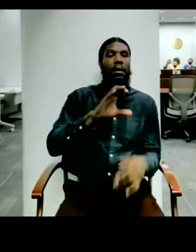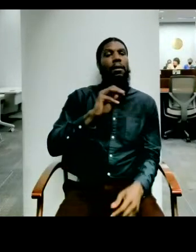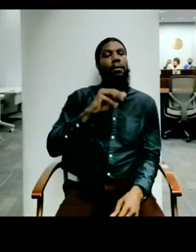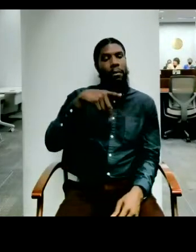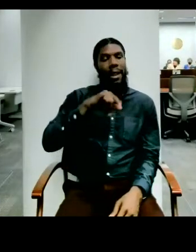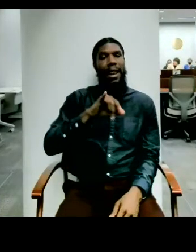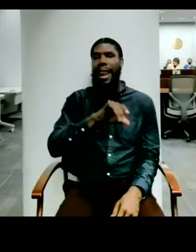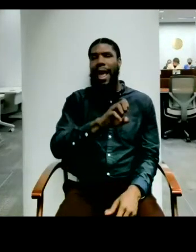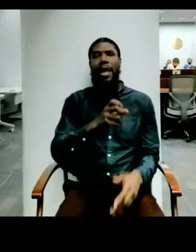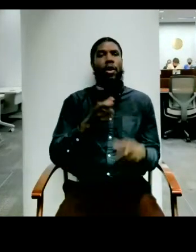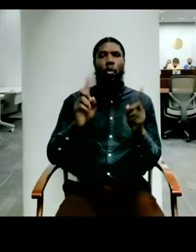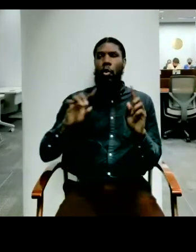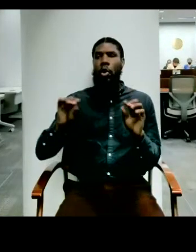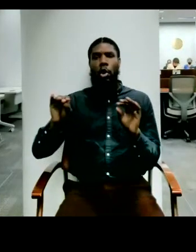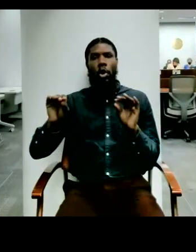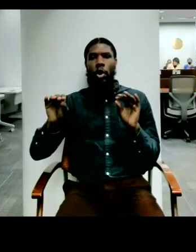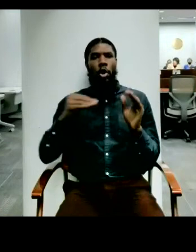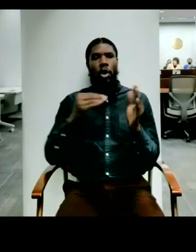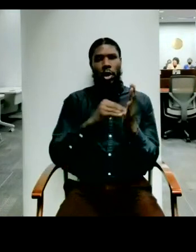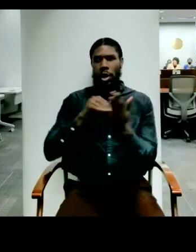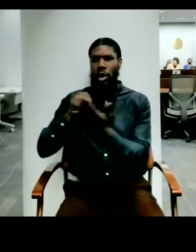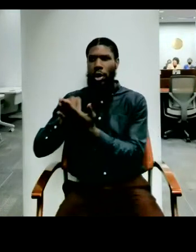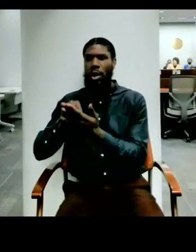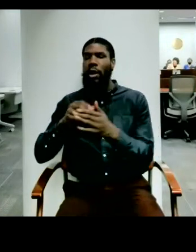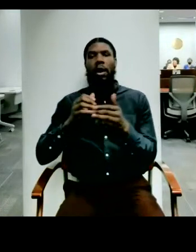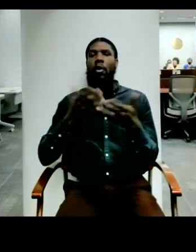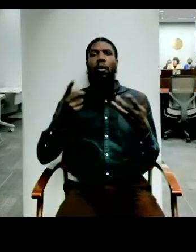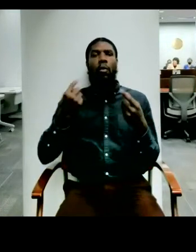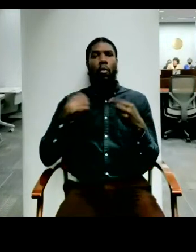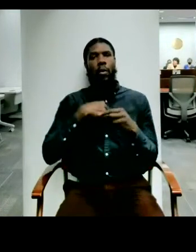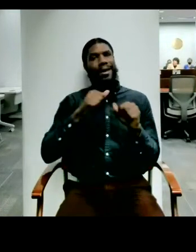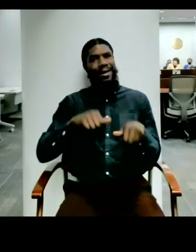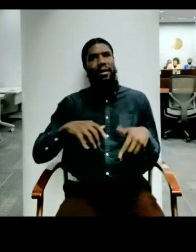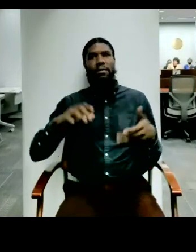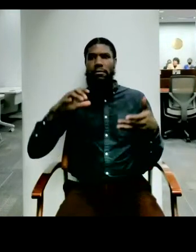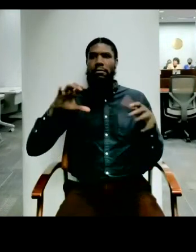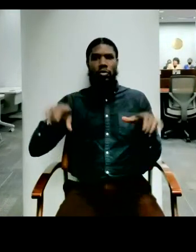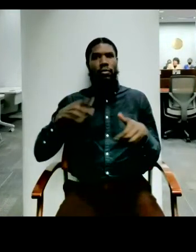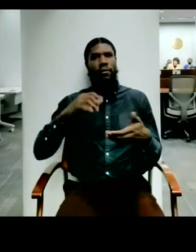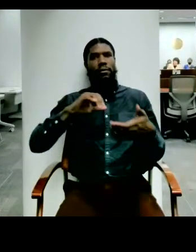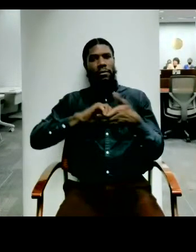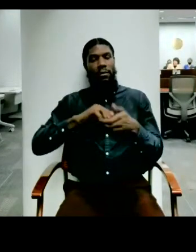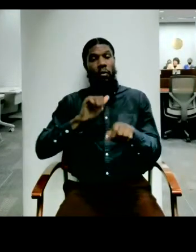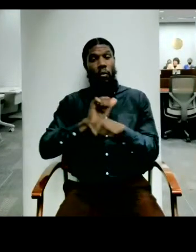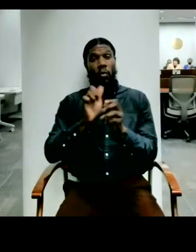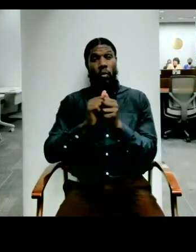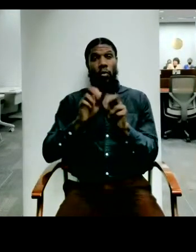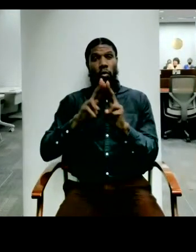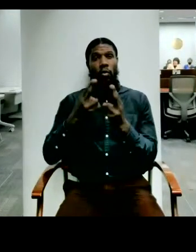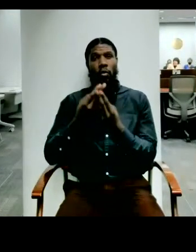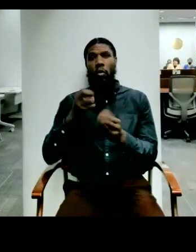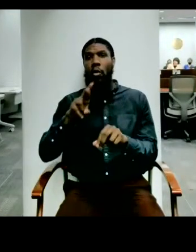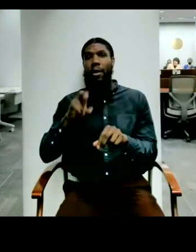to um working with Union's, enforcing our laws if Unions are violating those laws, just an